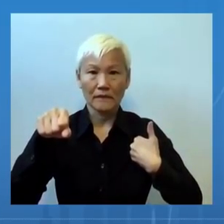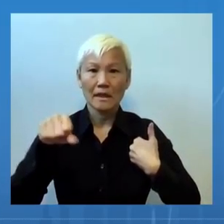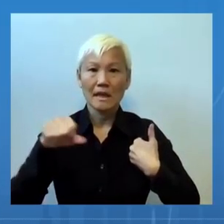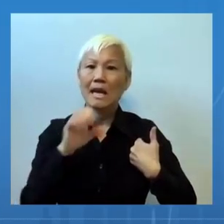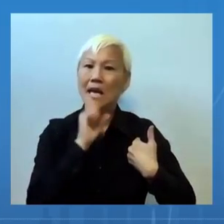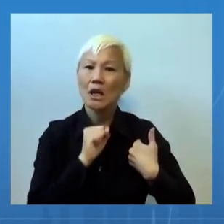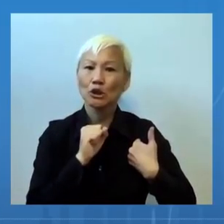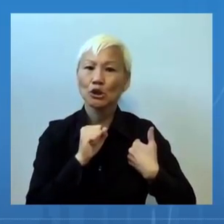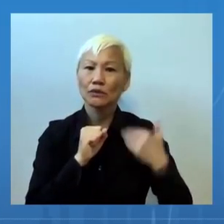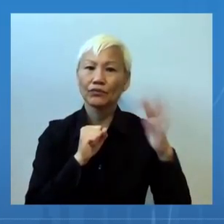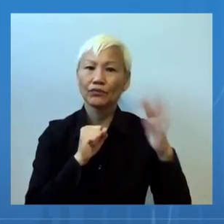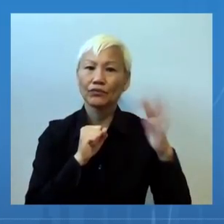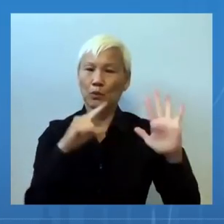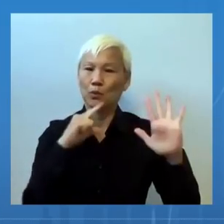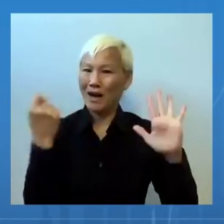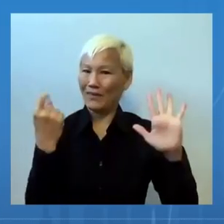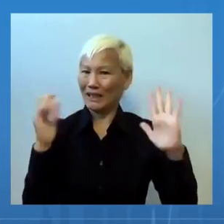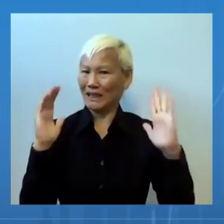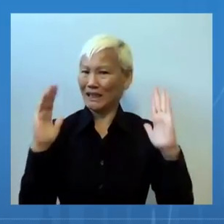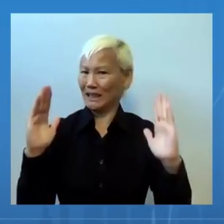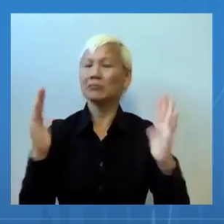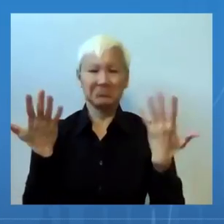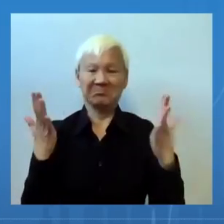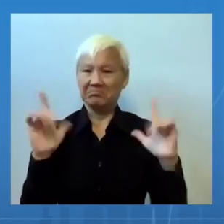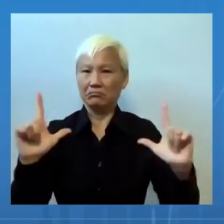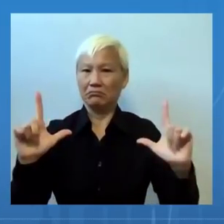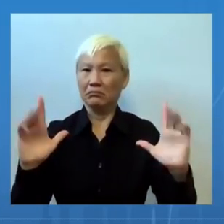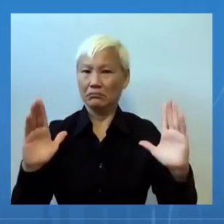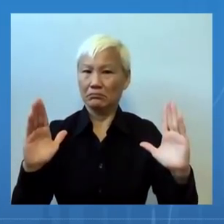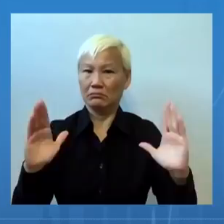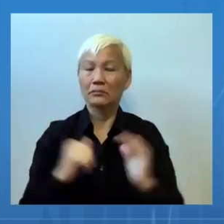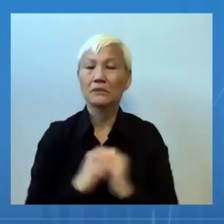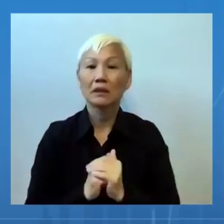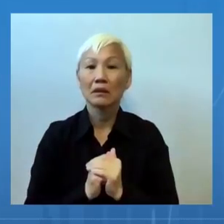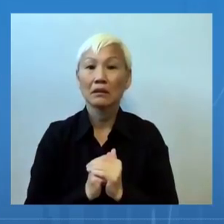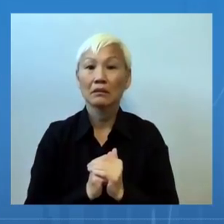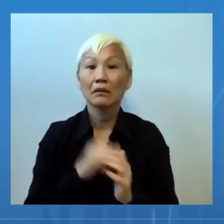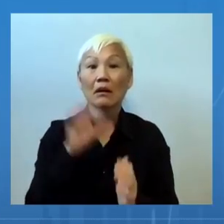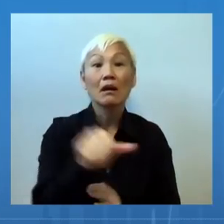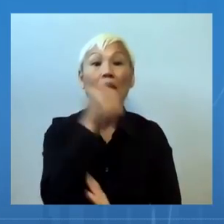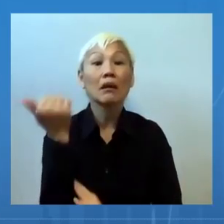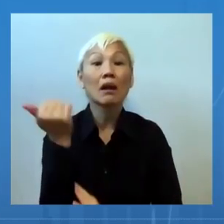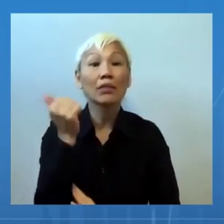and that is the Pfizer vaccine that has undergone that review. And so we anticipate there shouldn't be any challenges